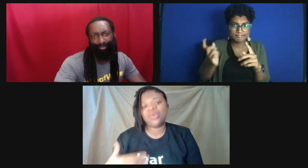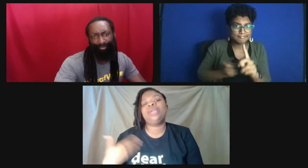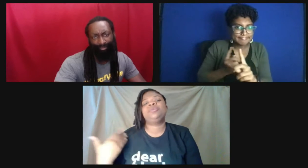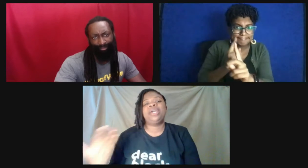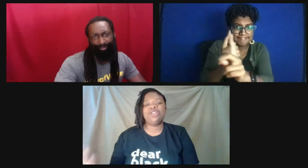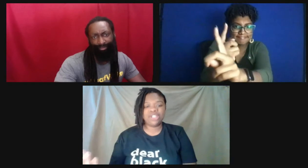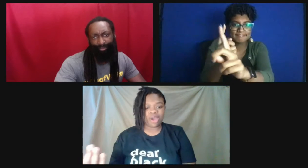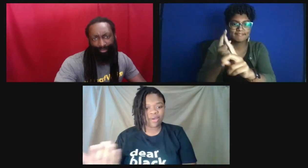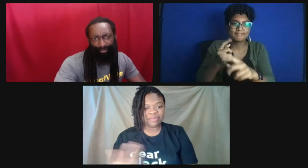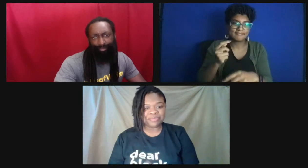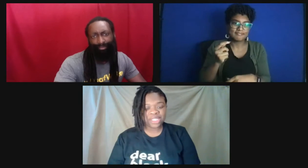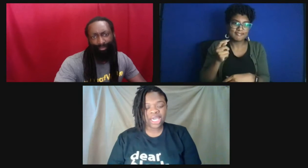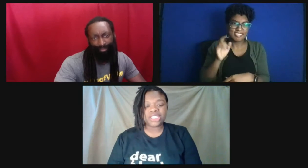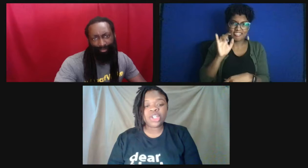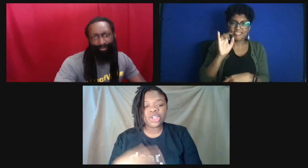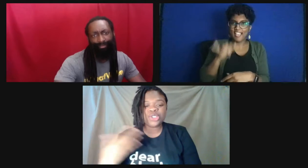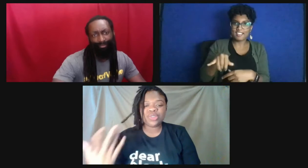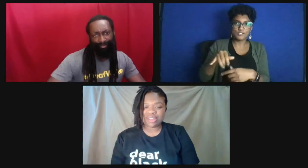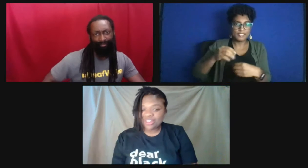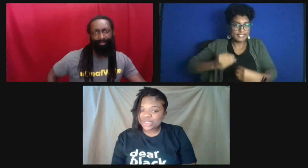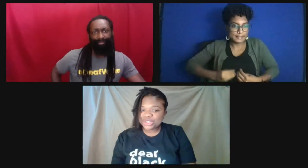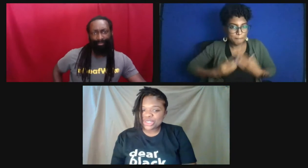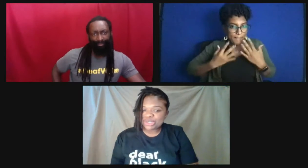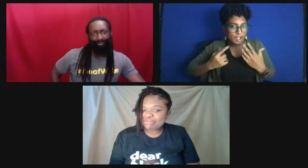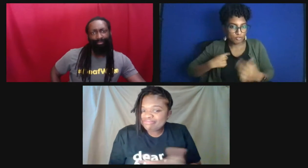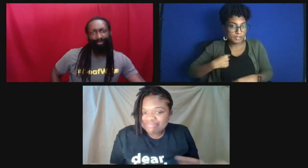that's what keeps my energy going. As long as you love what you do